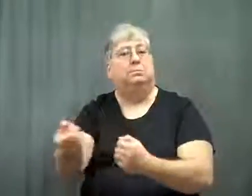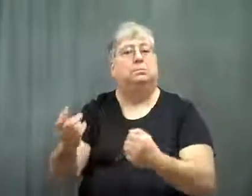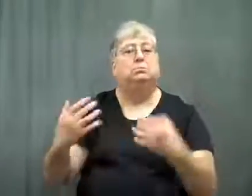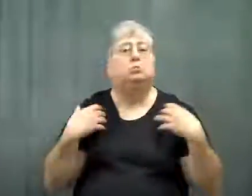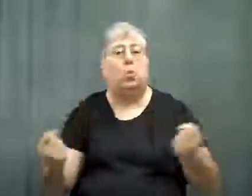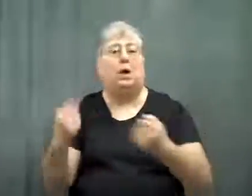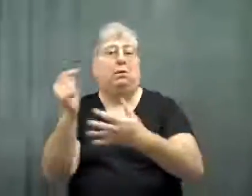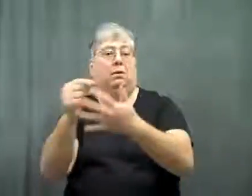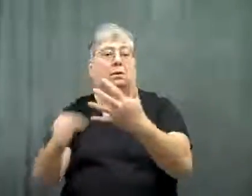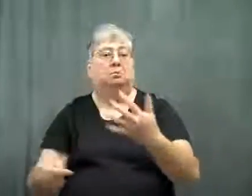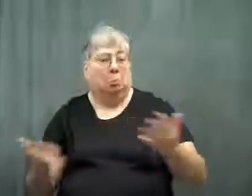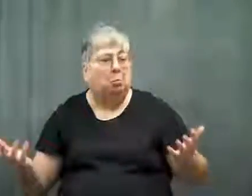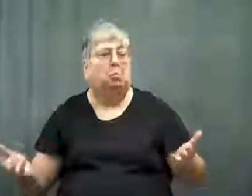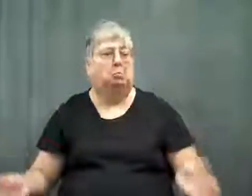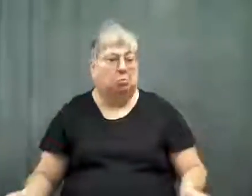to help these people get well,